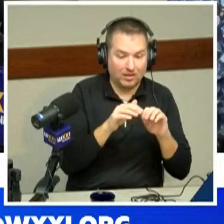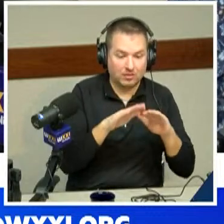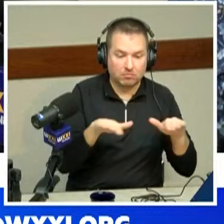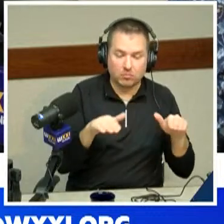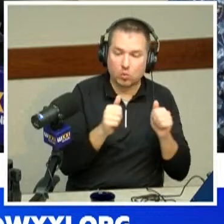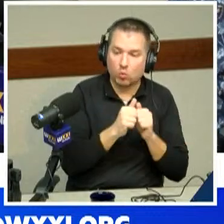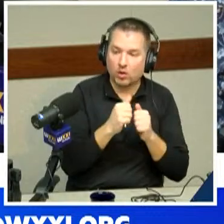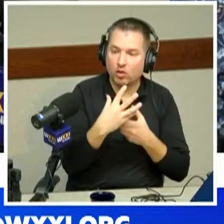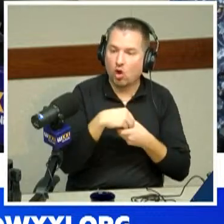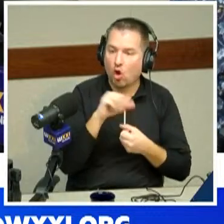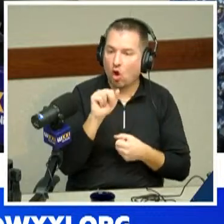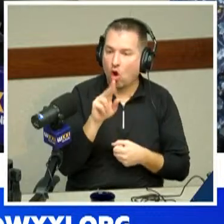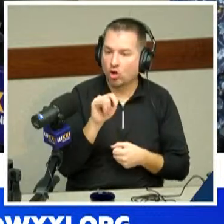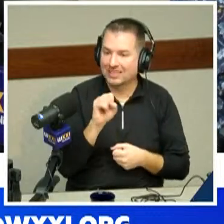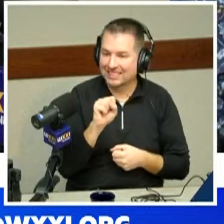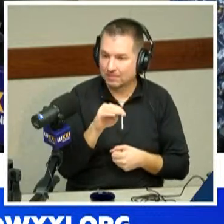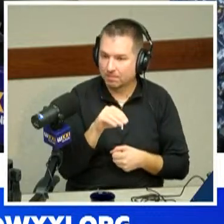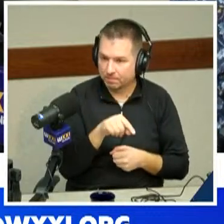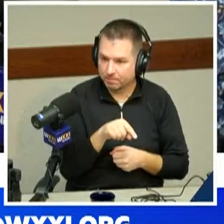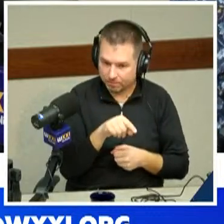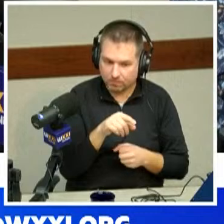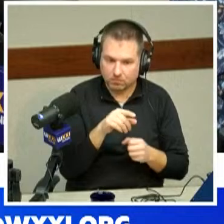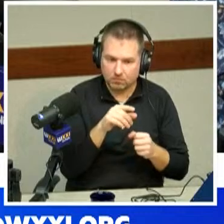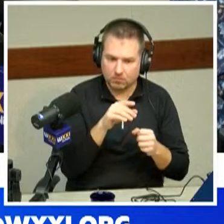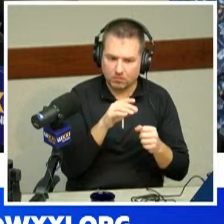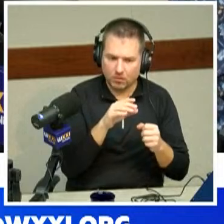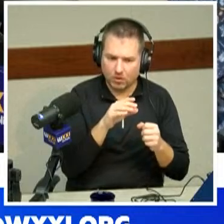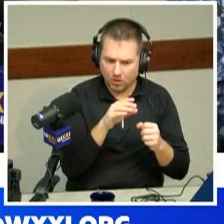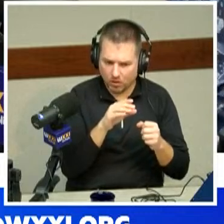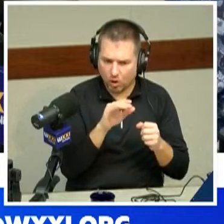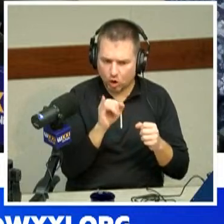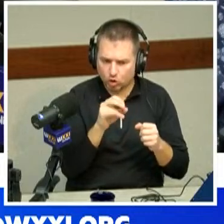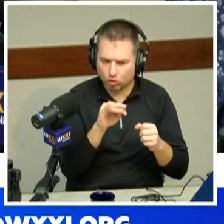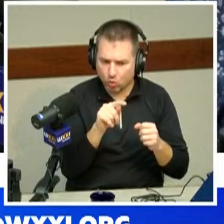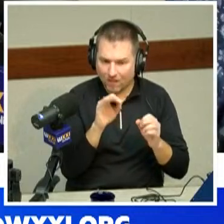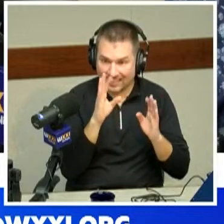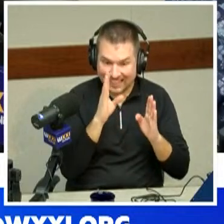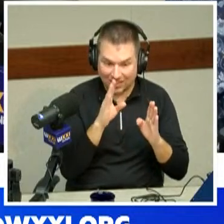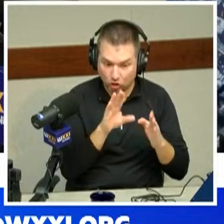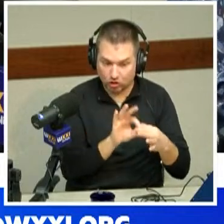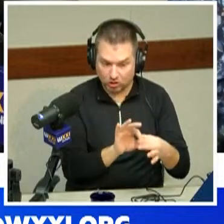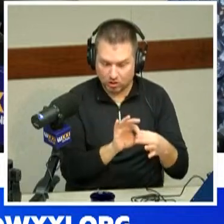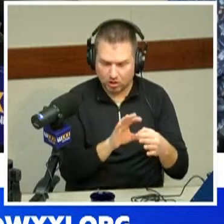who also have this you know joint attention like space for improvement so maybe in that